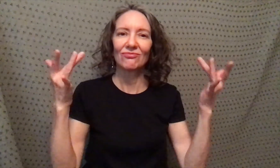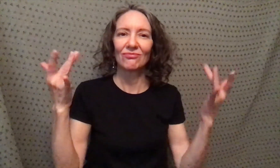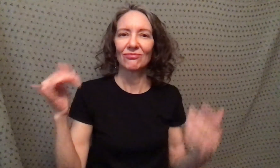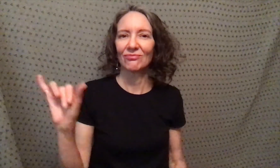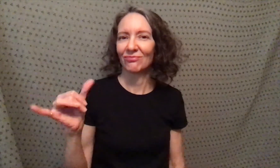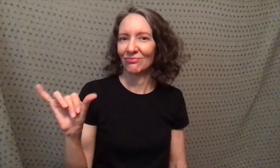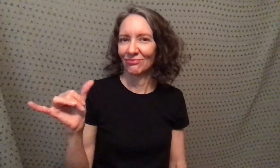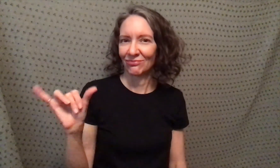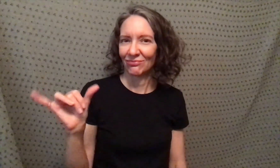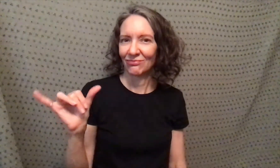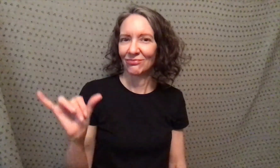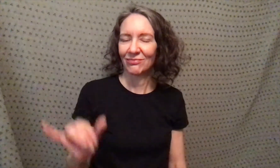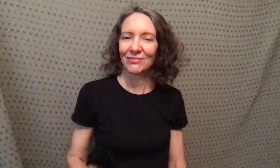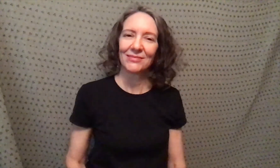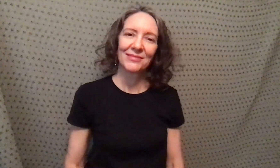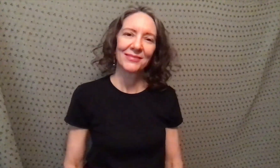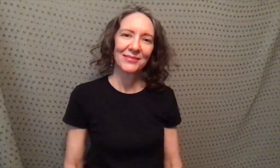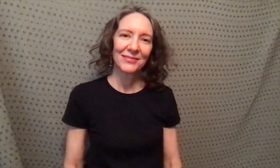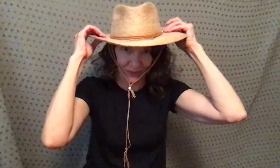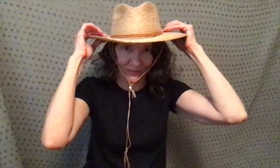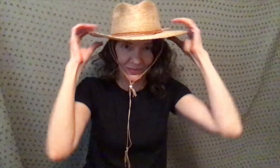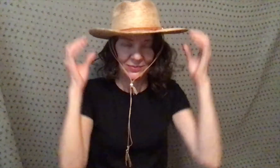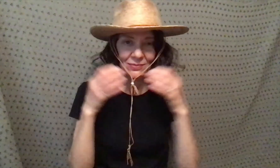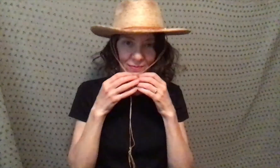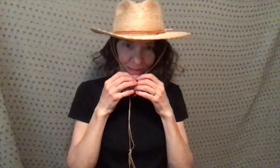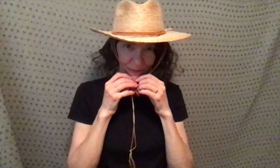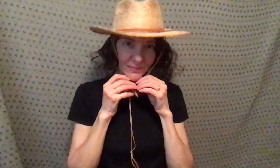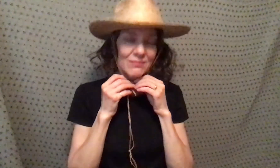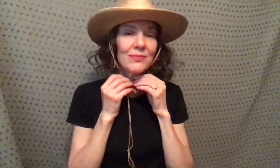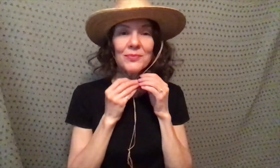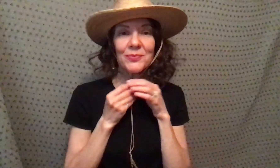and it's a light yellow color.